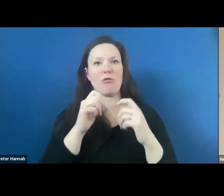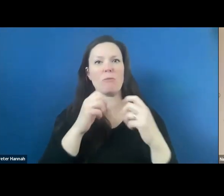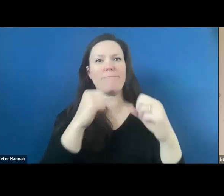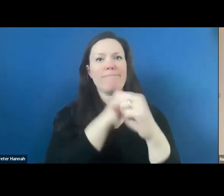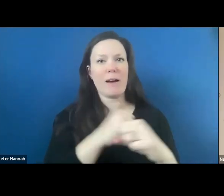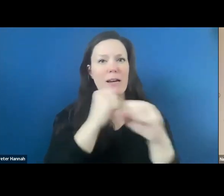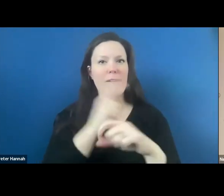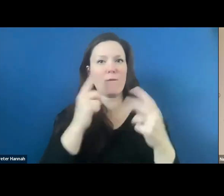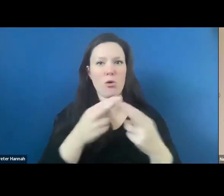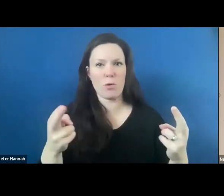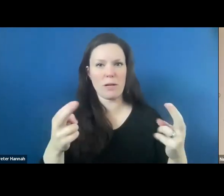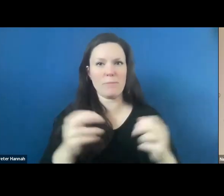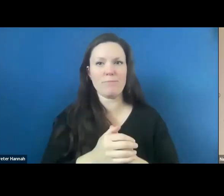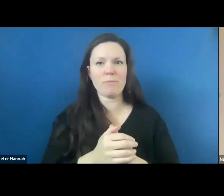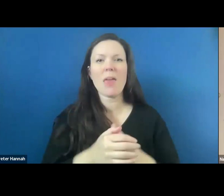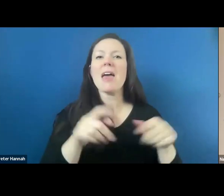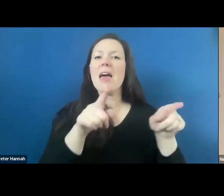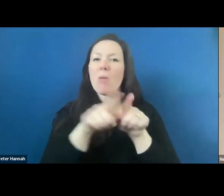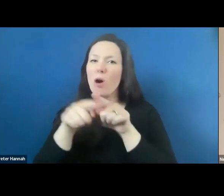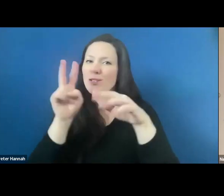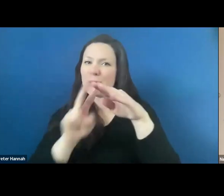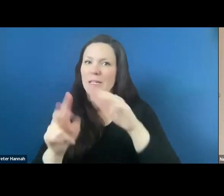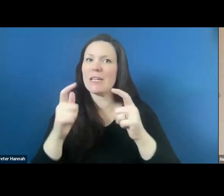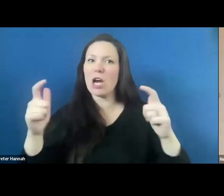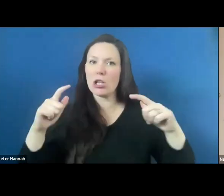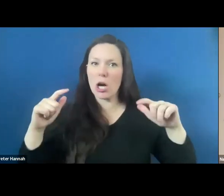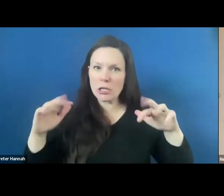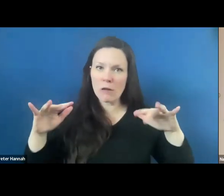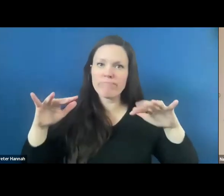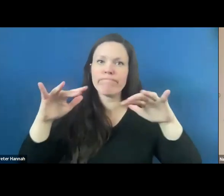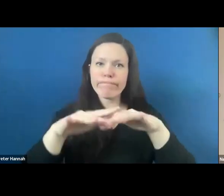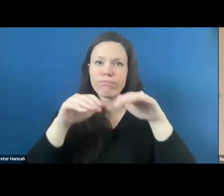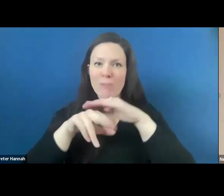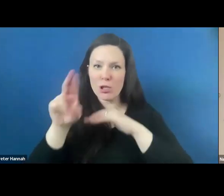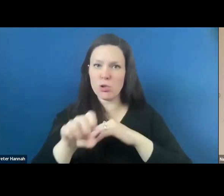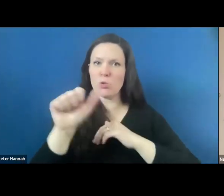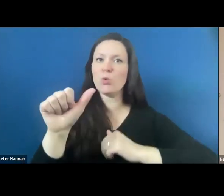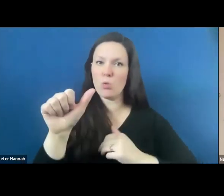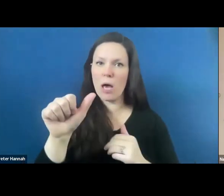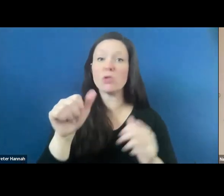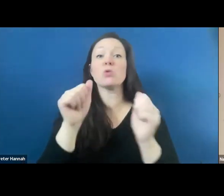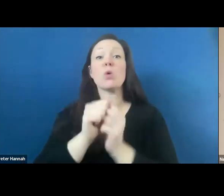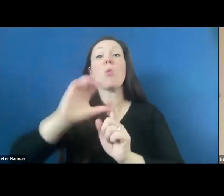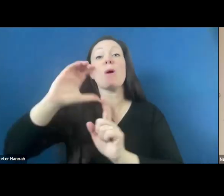to the United States, and these economic migrants or climate change. Migrants will take stuff away